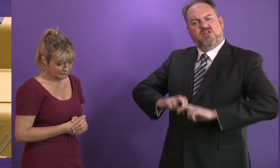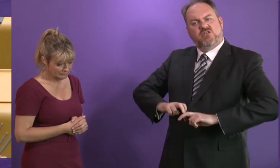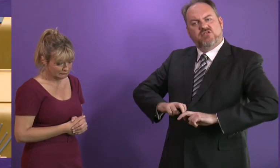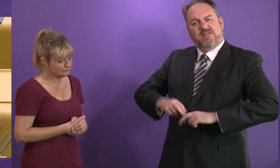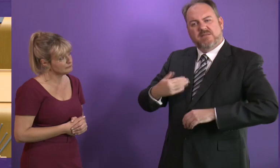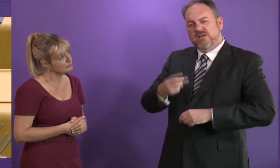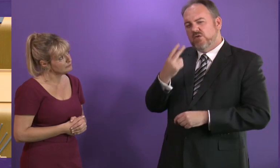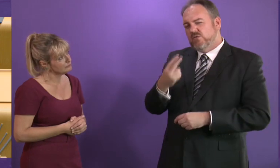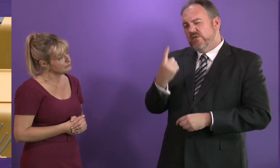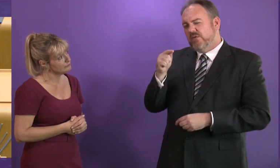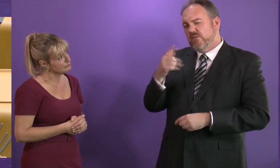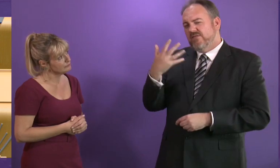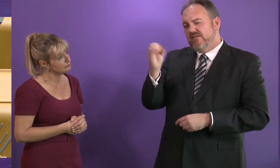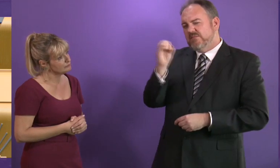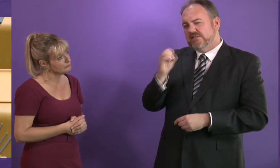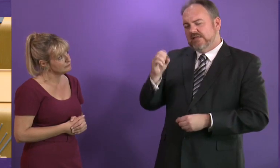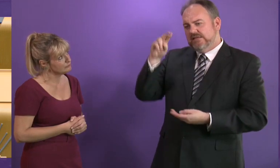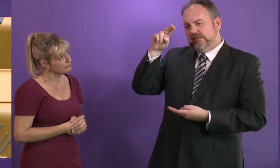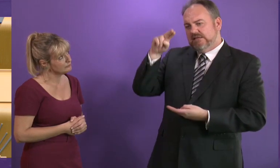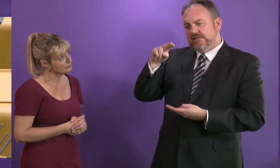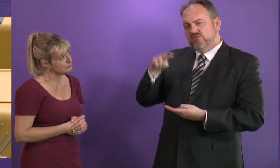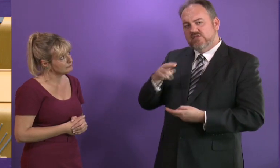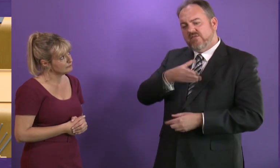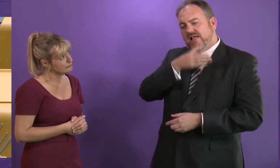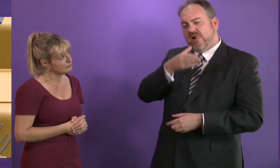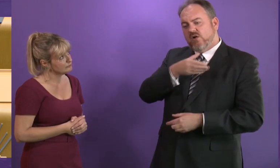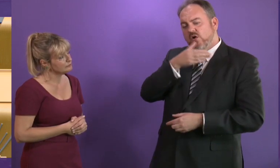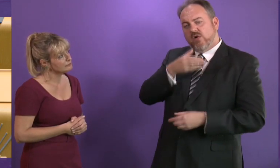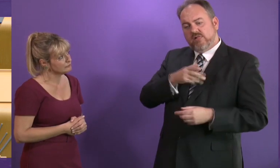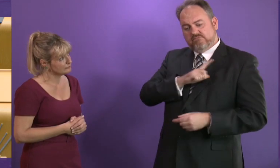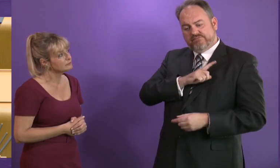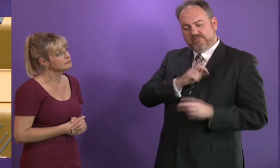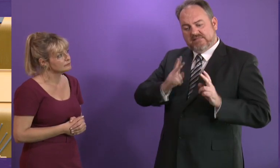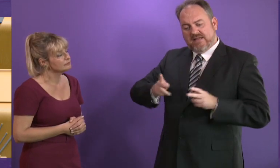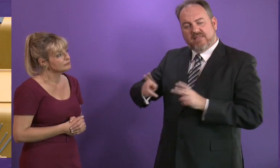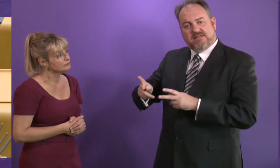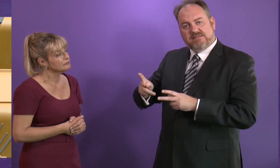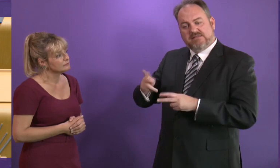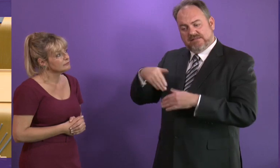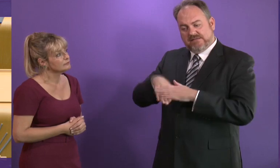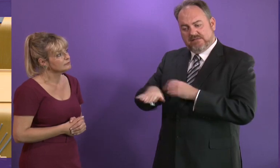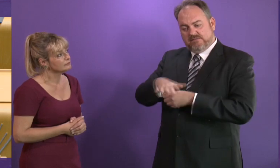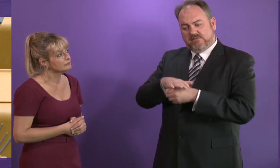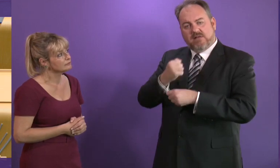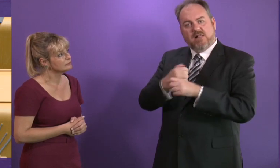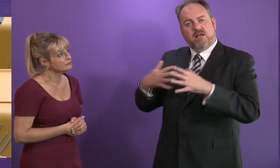decrease in alcohol-related deaths in Glasgow since the introduction of minimum unit pricing.